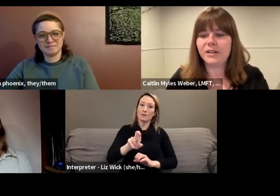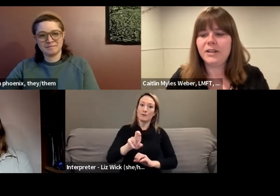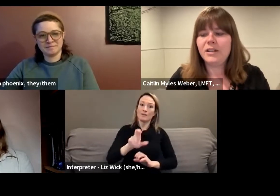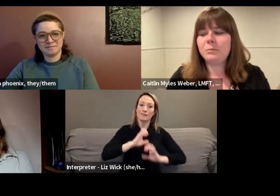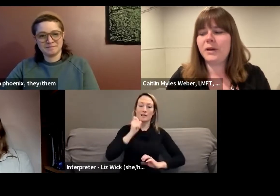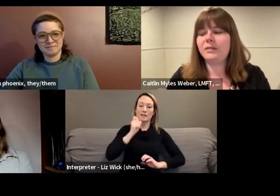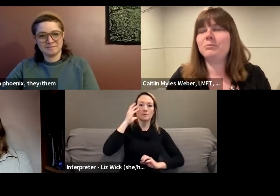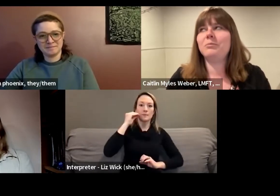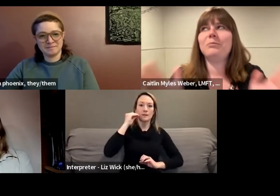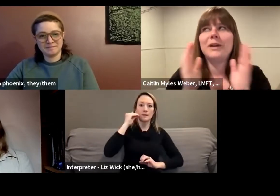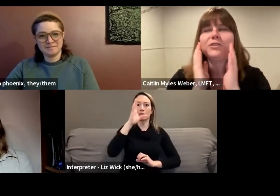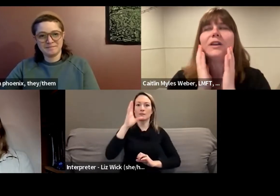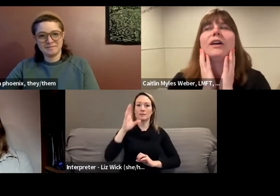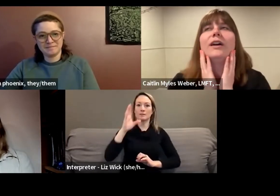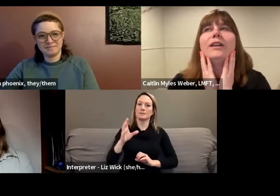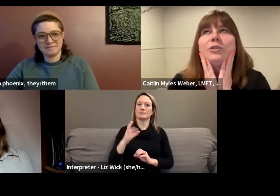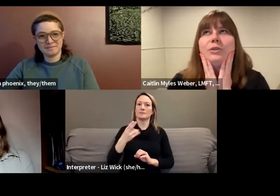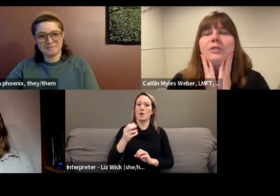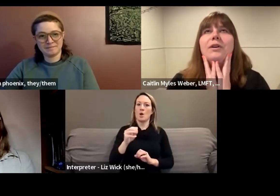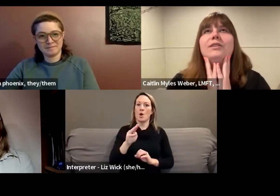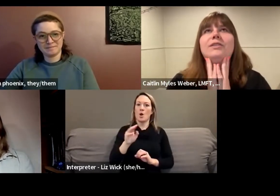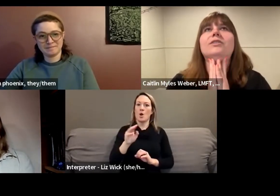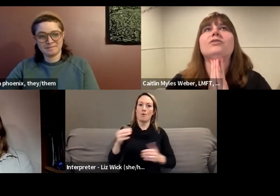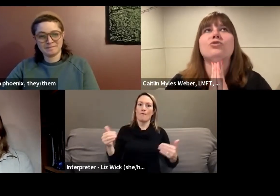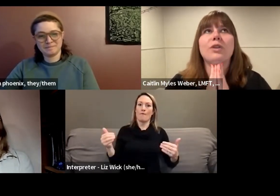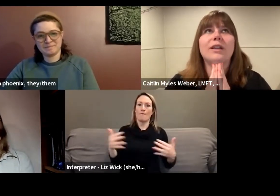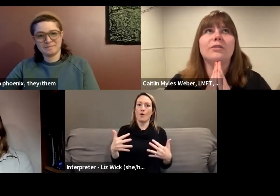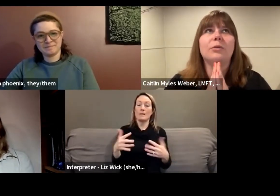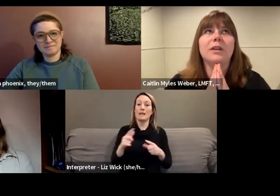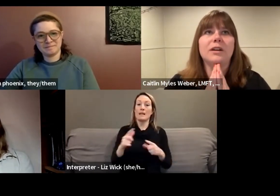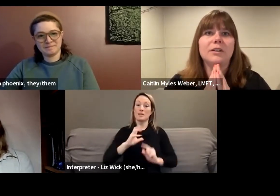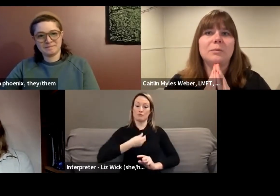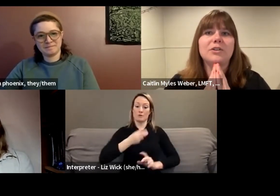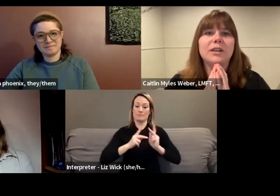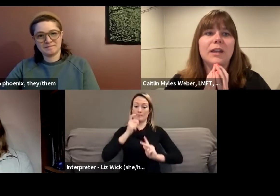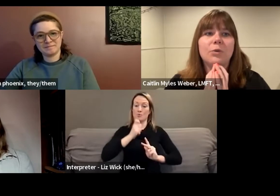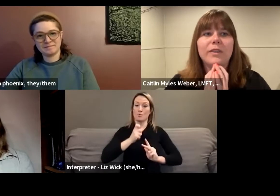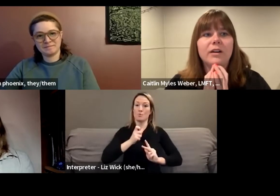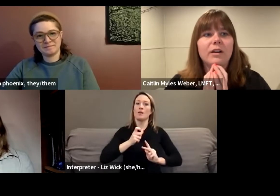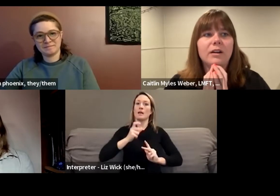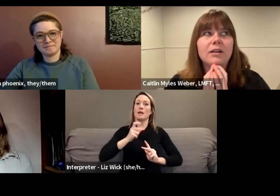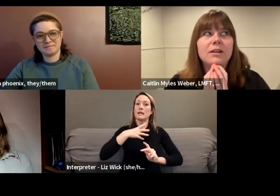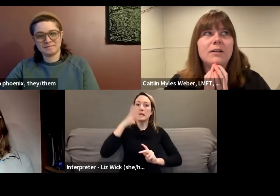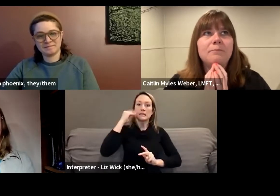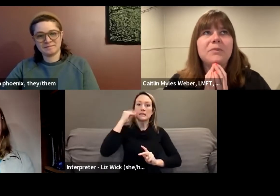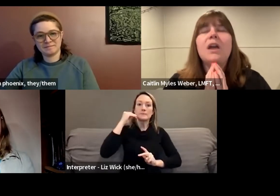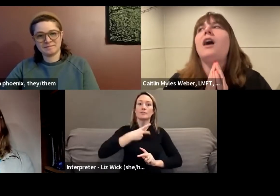But my trans clients who experience transphobia, especially like when they're...